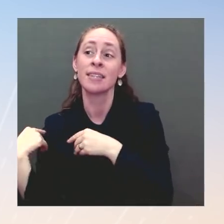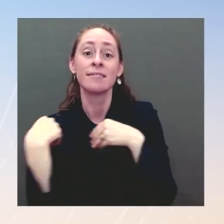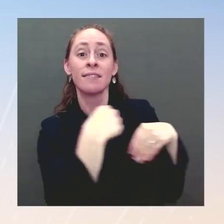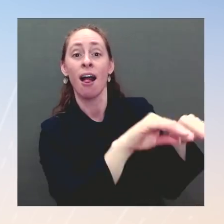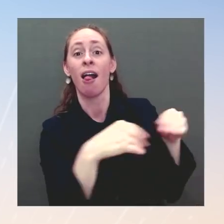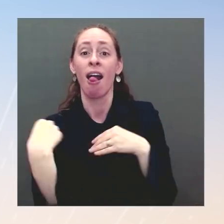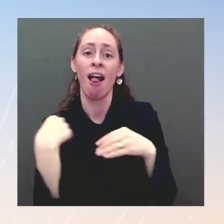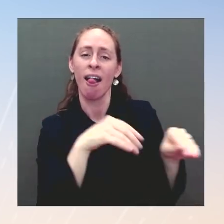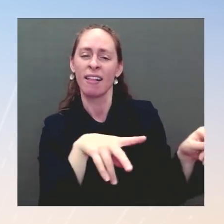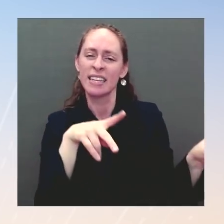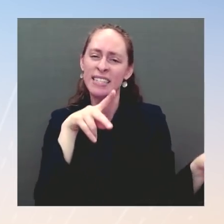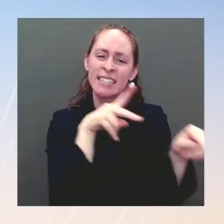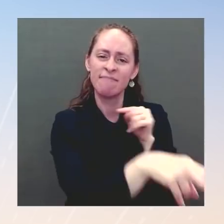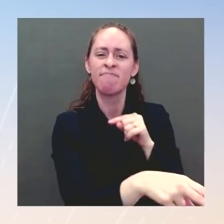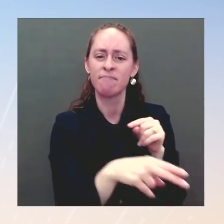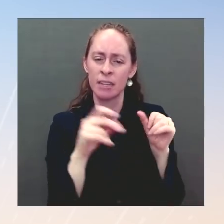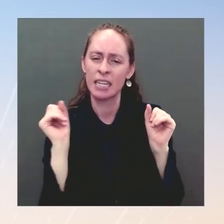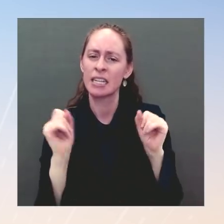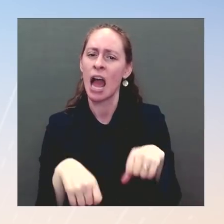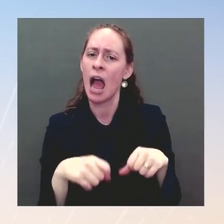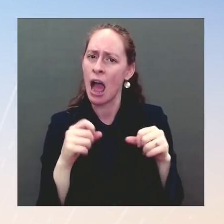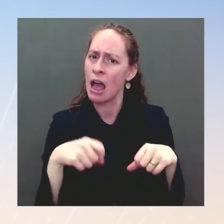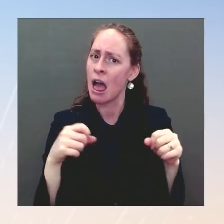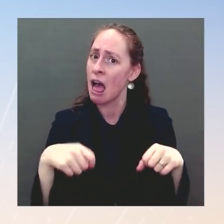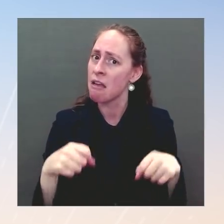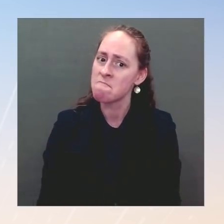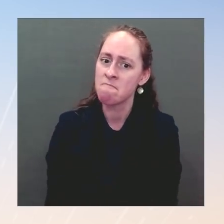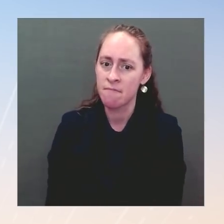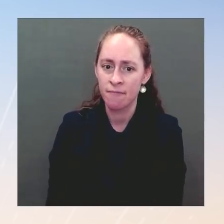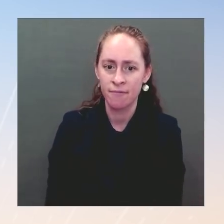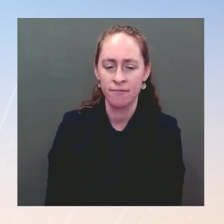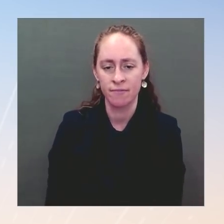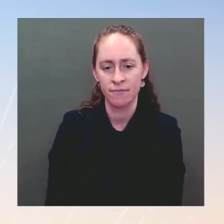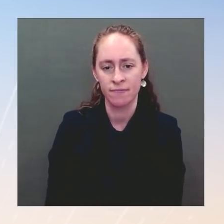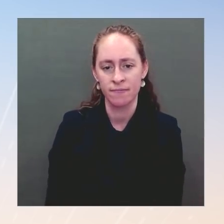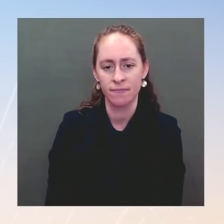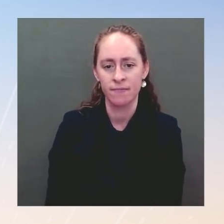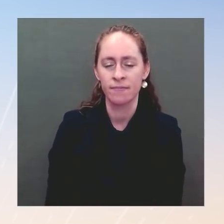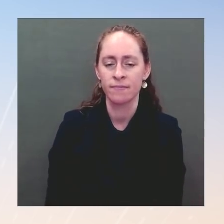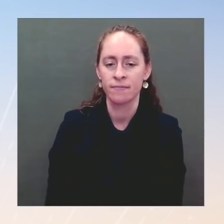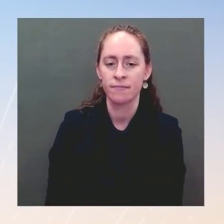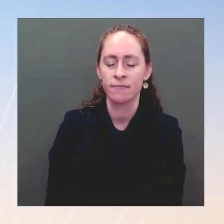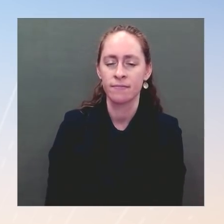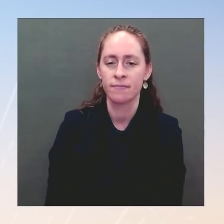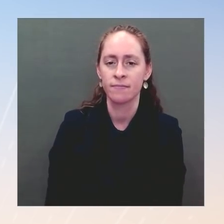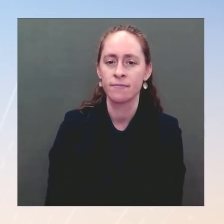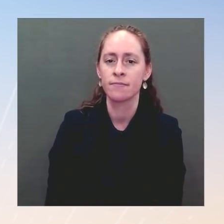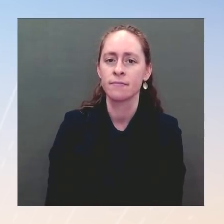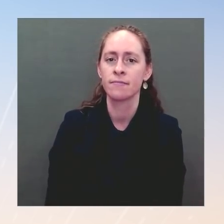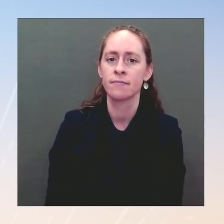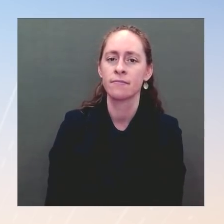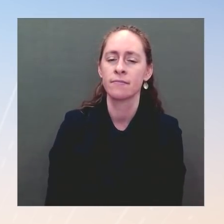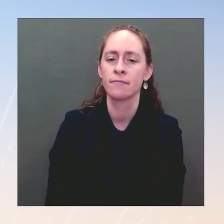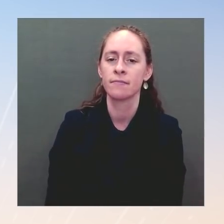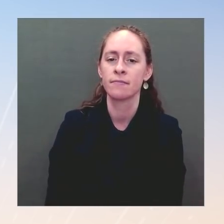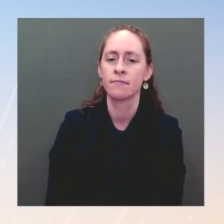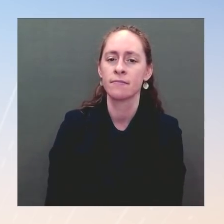The Press: You mentioned the sanctions on oligarchs at the top, and the President was a little unclear in his wording yesterday. He said that sanctions on Russian elites